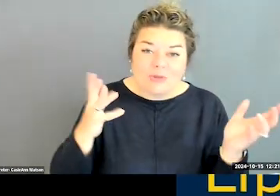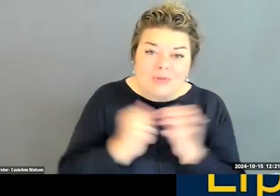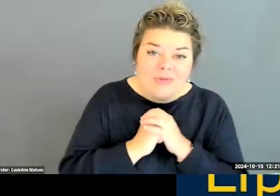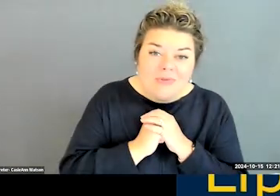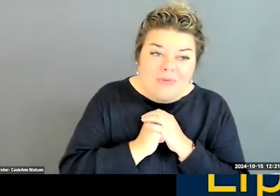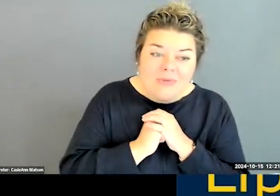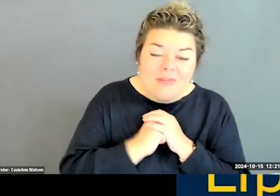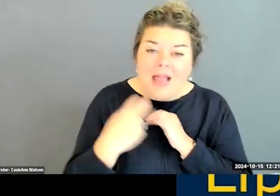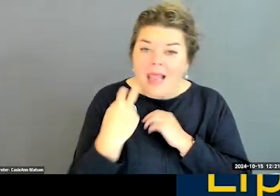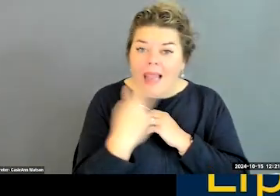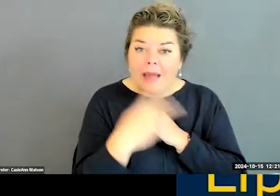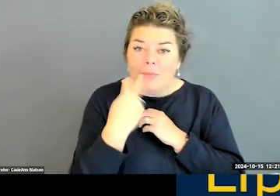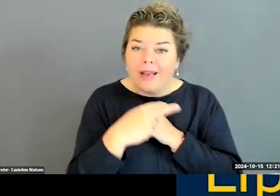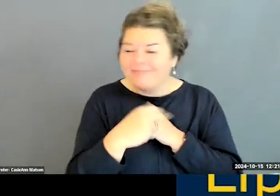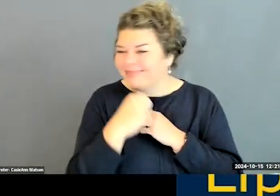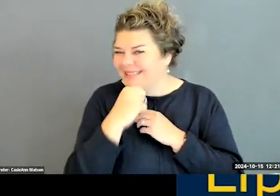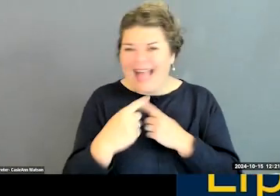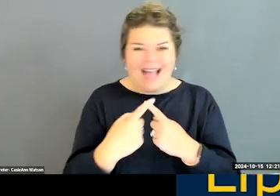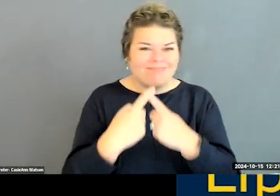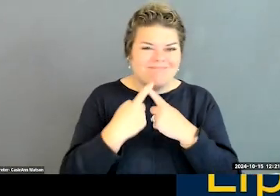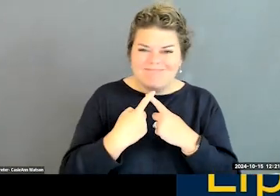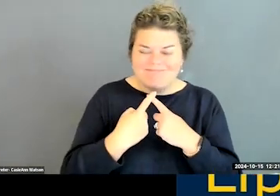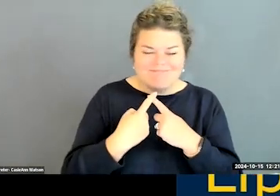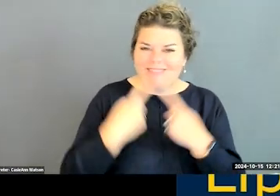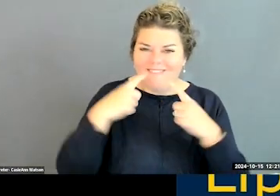that lip reading is not reliable or effective at all.